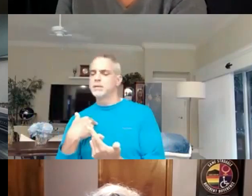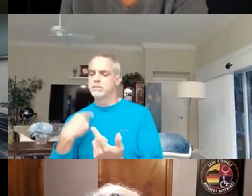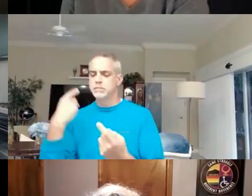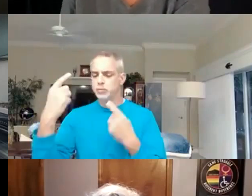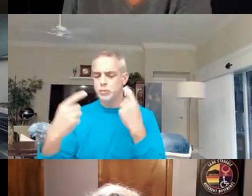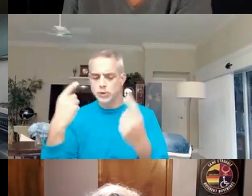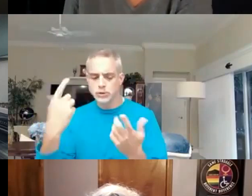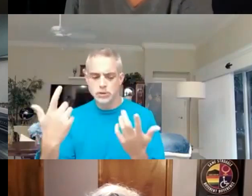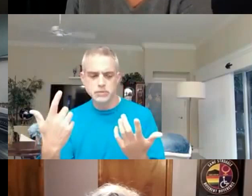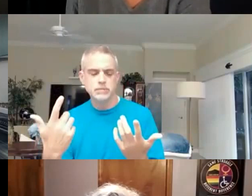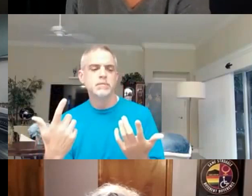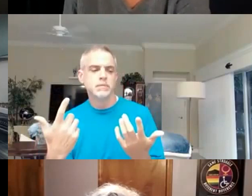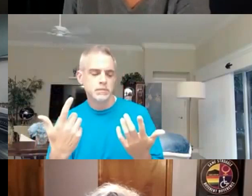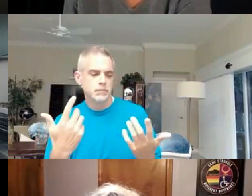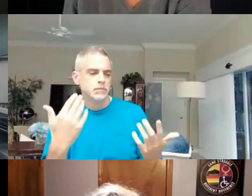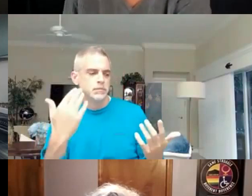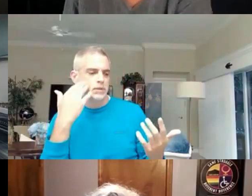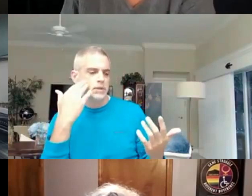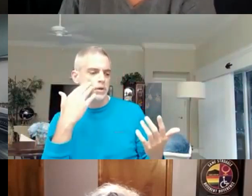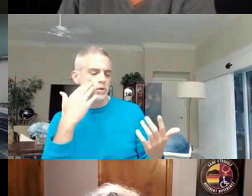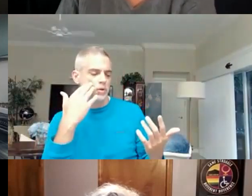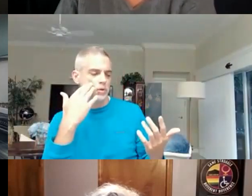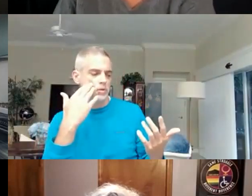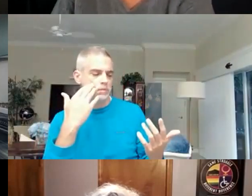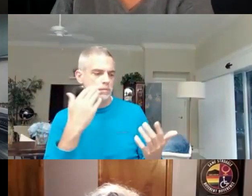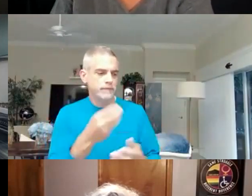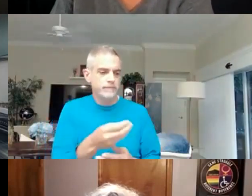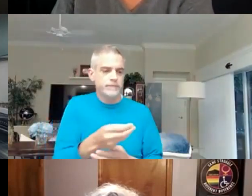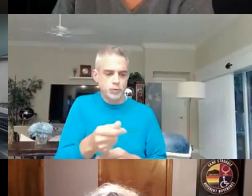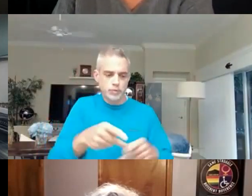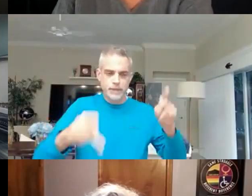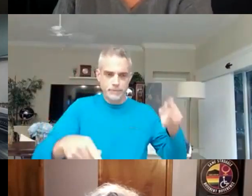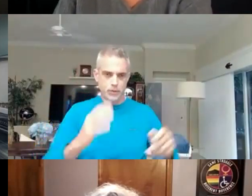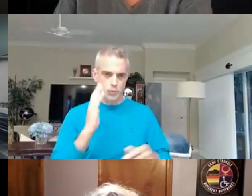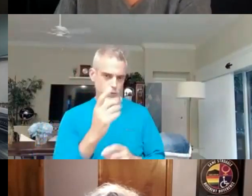no, but looking back I'm wondering.